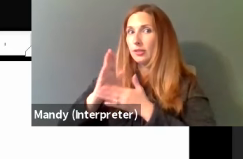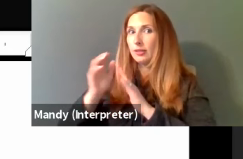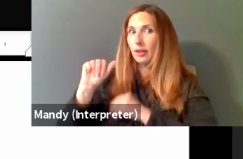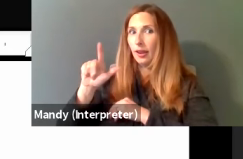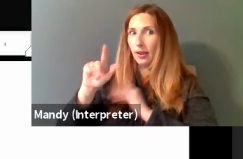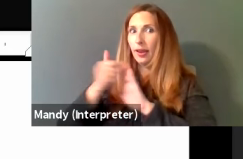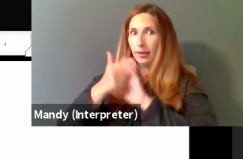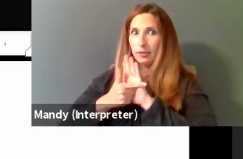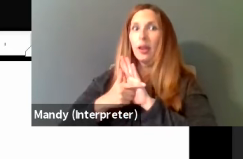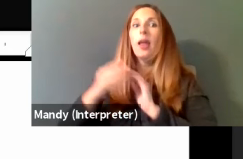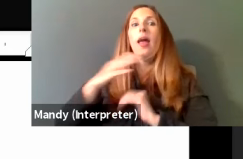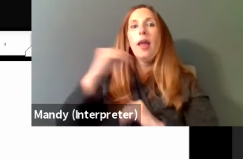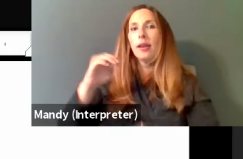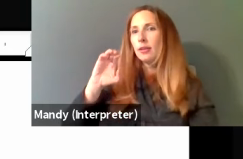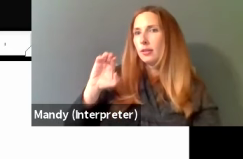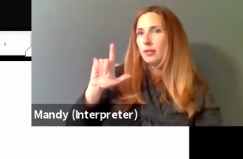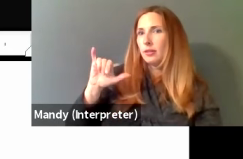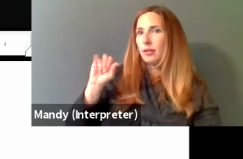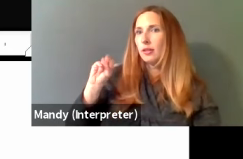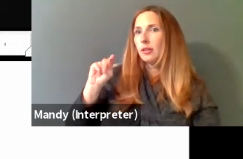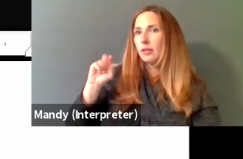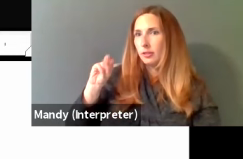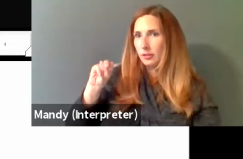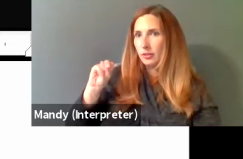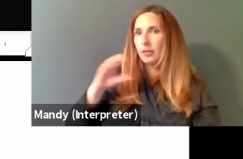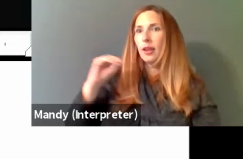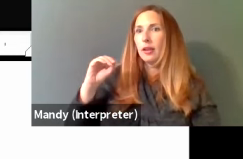and Bush through executive orders, link that right